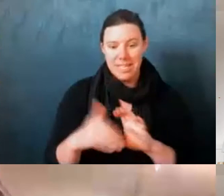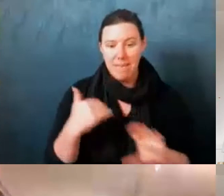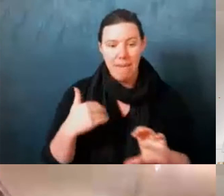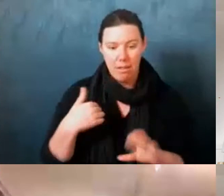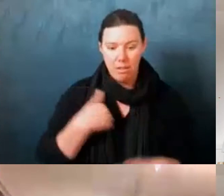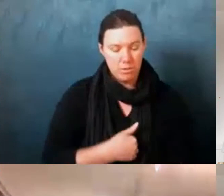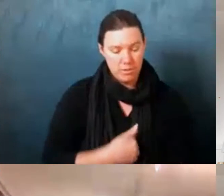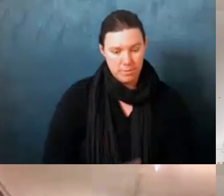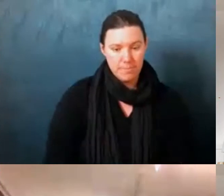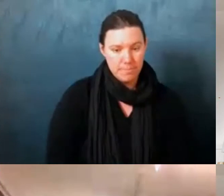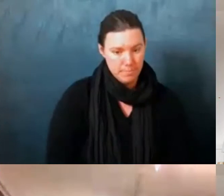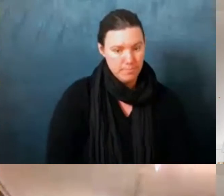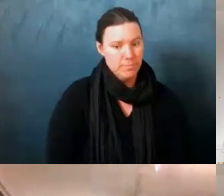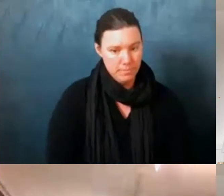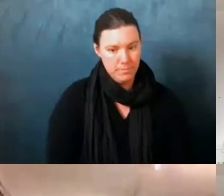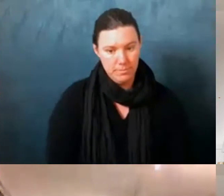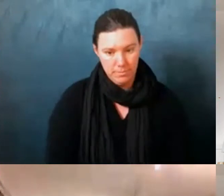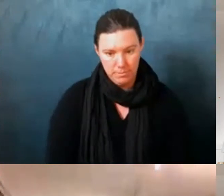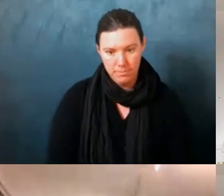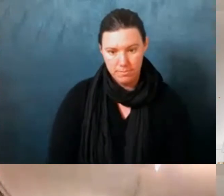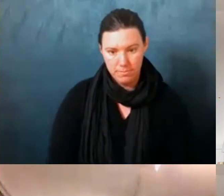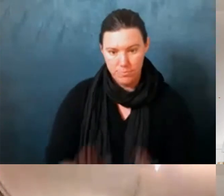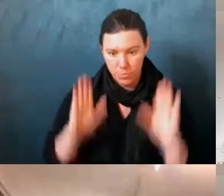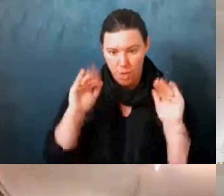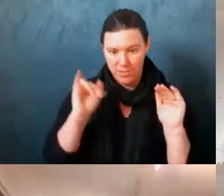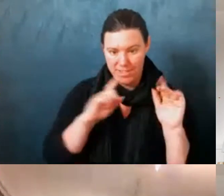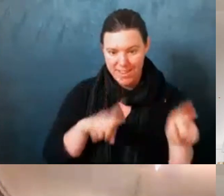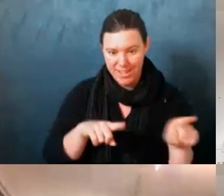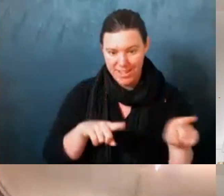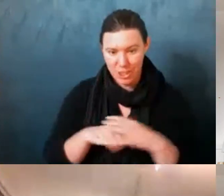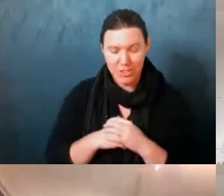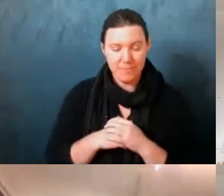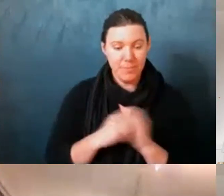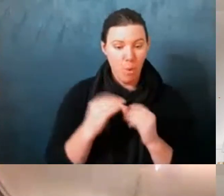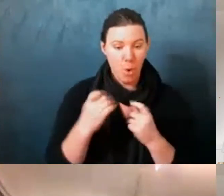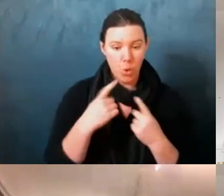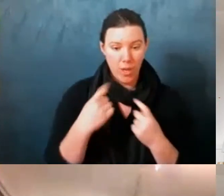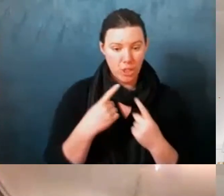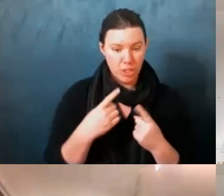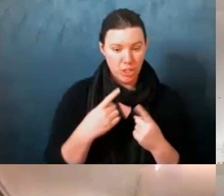And I hope that answered the question. And if you have any more questions, I'll stay behind